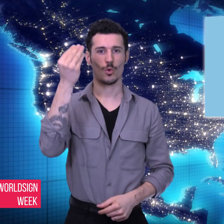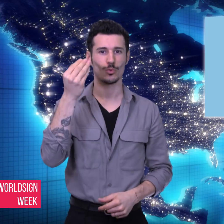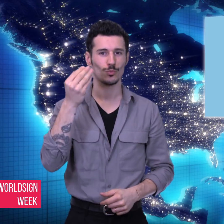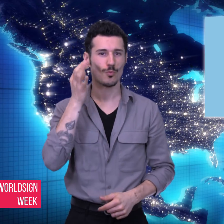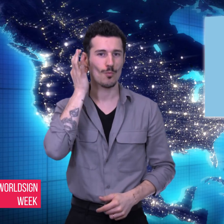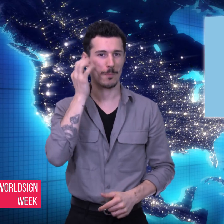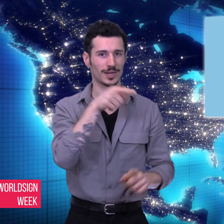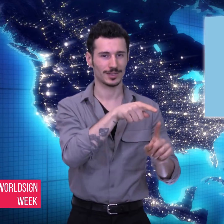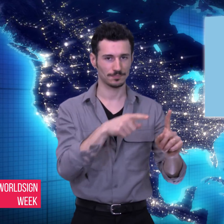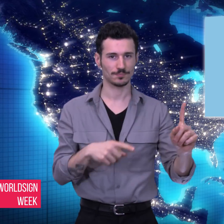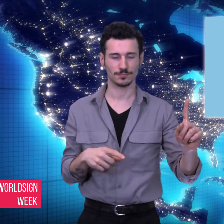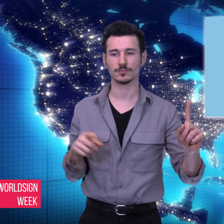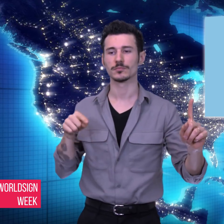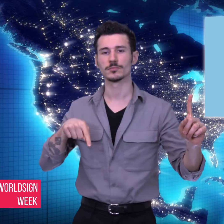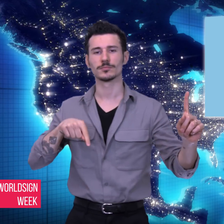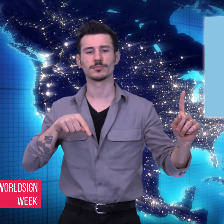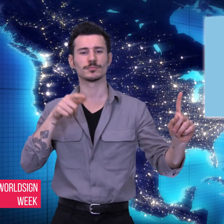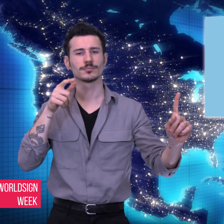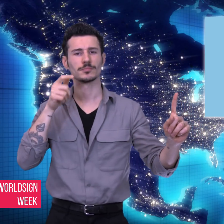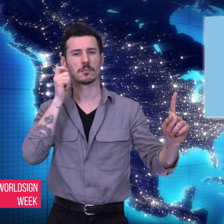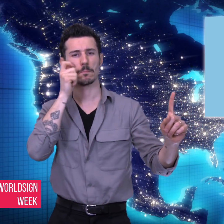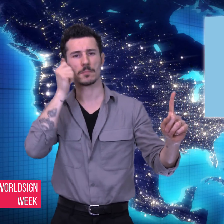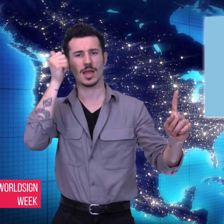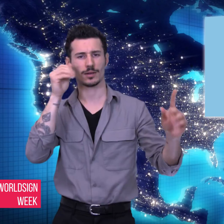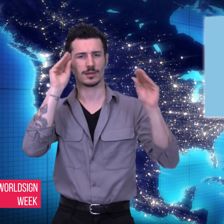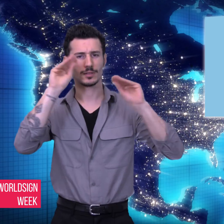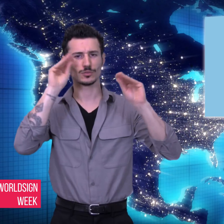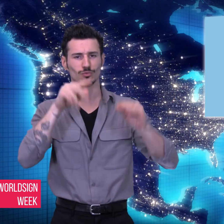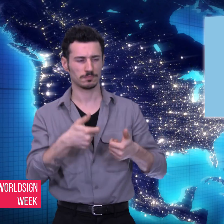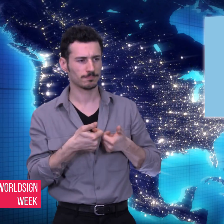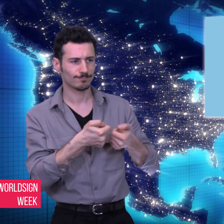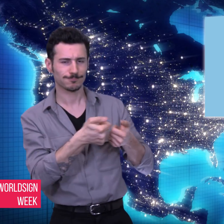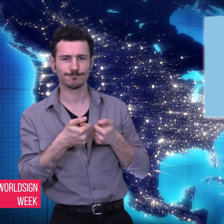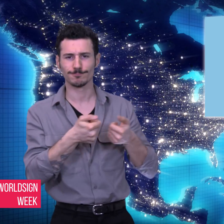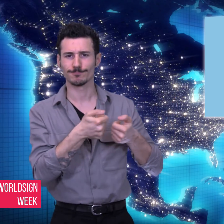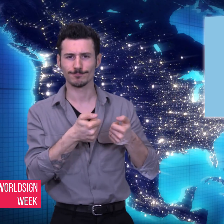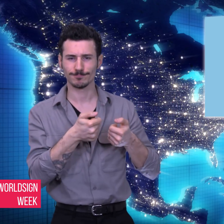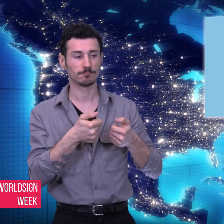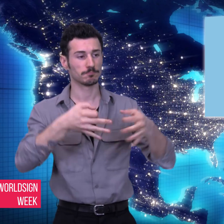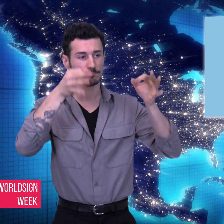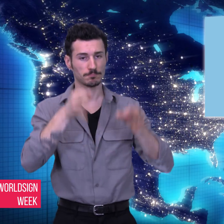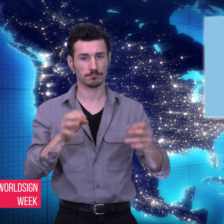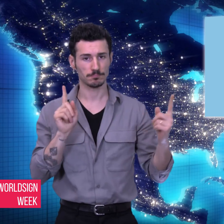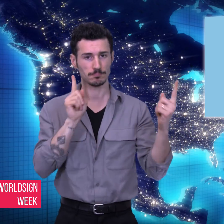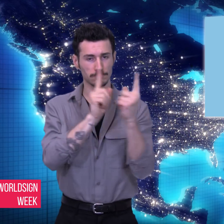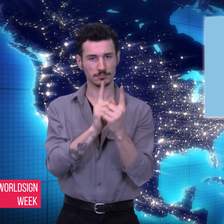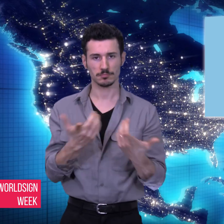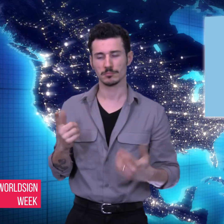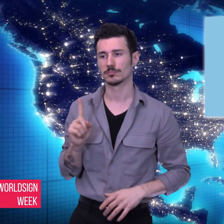“Benny” was actually Cheyenne O'Connor a young mother